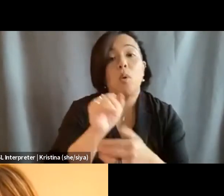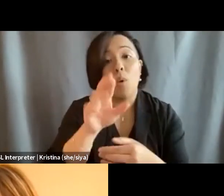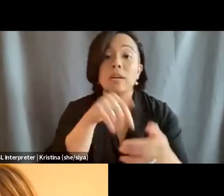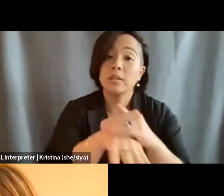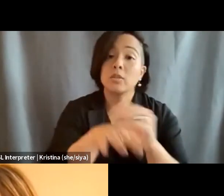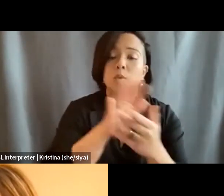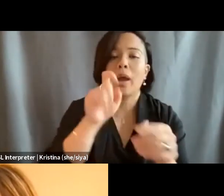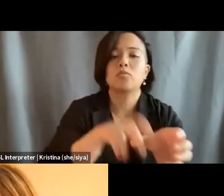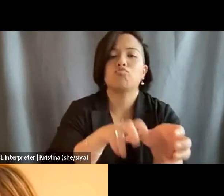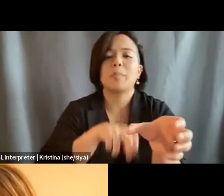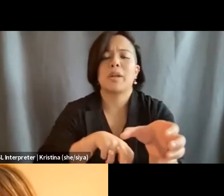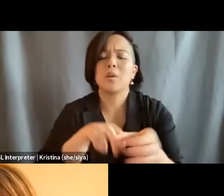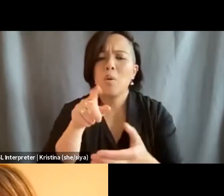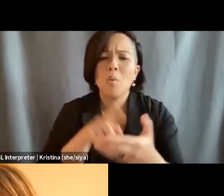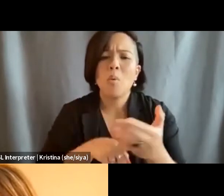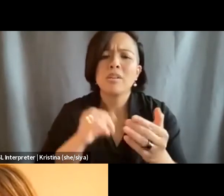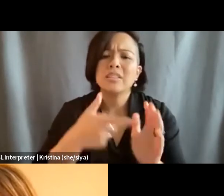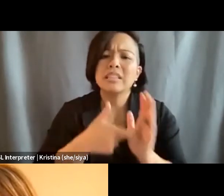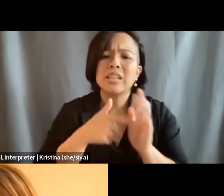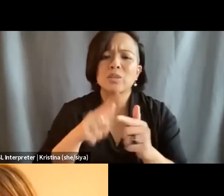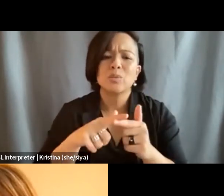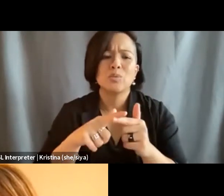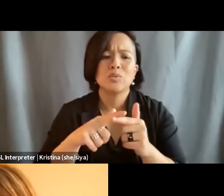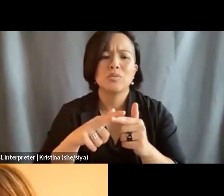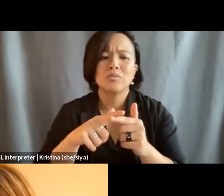What does it take to cover the last mile?